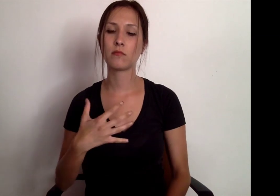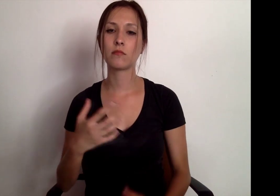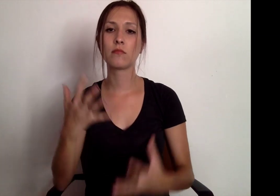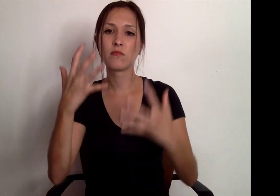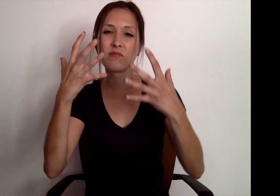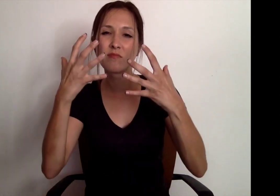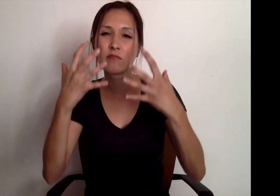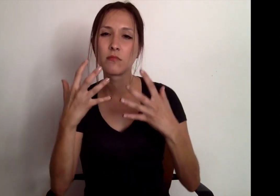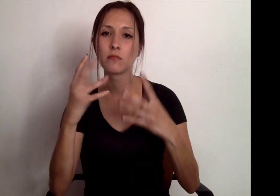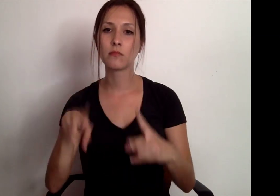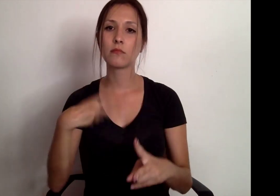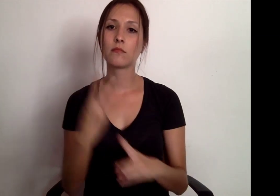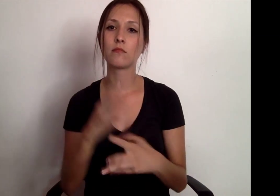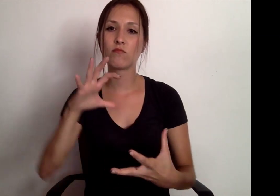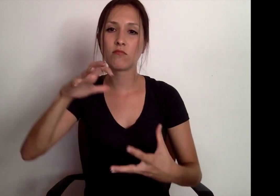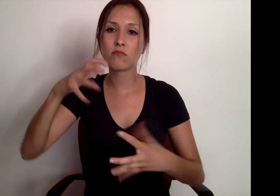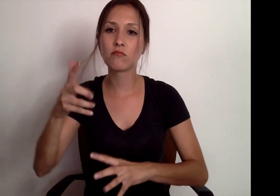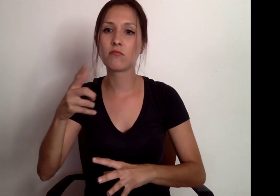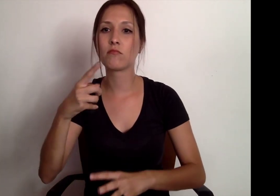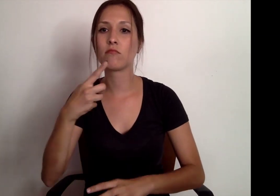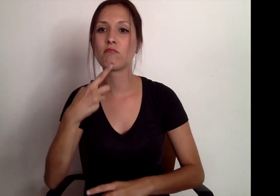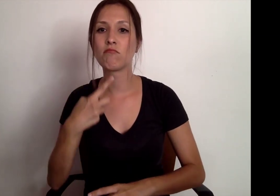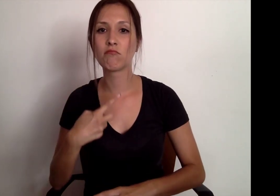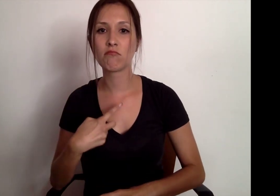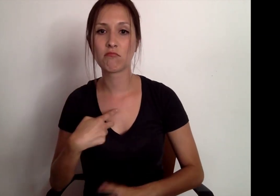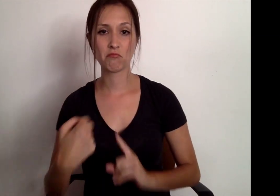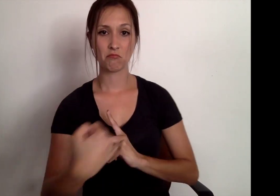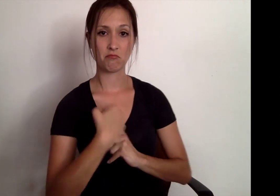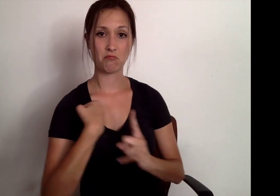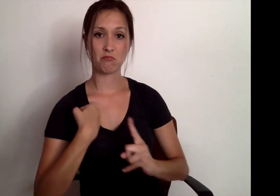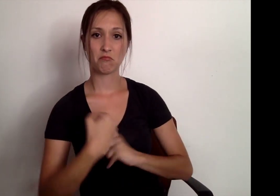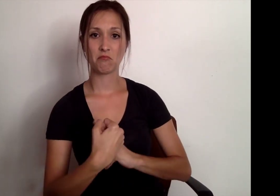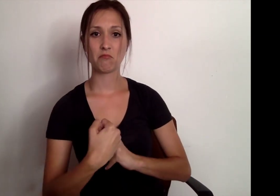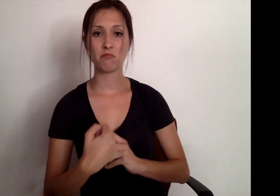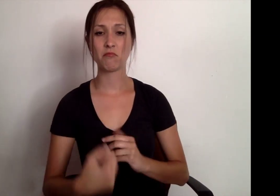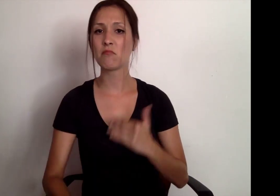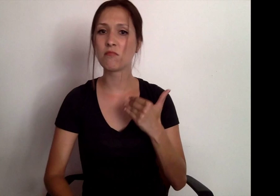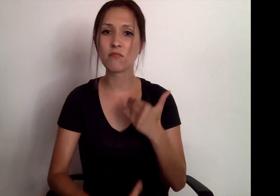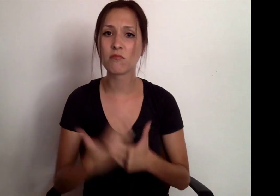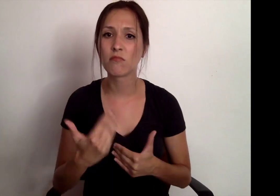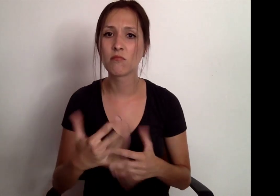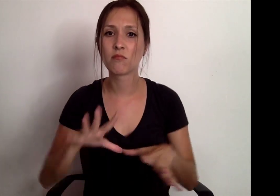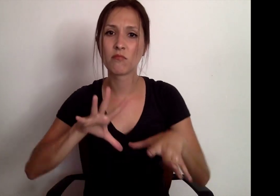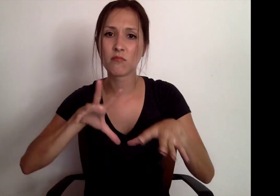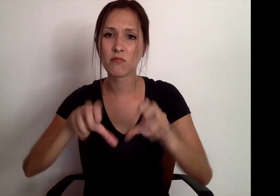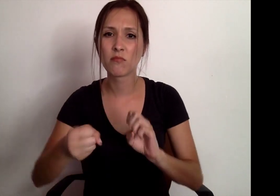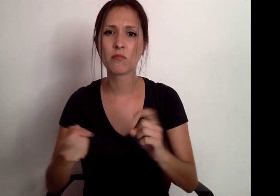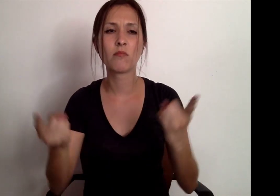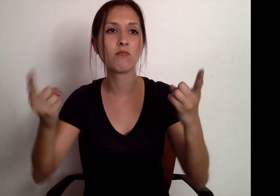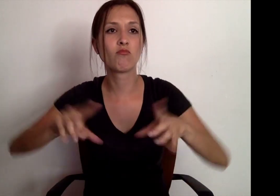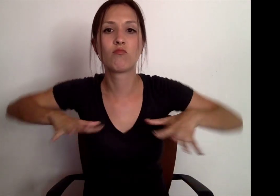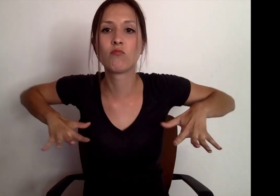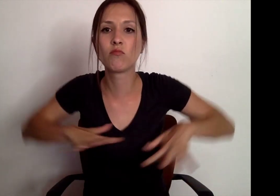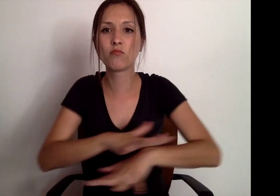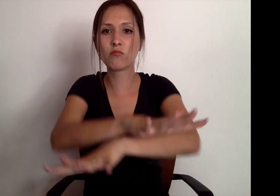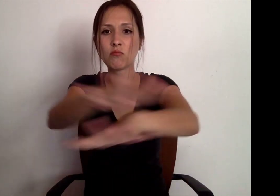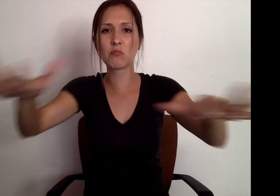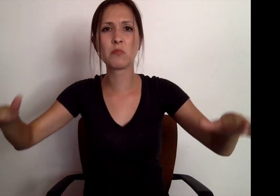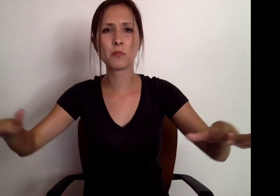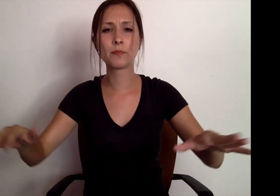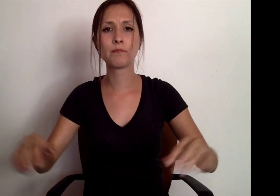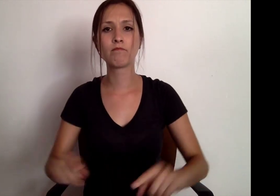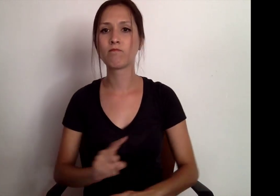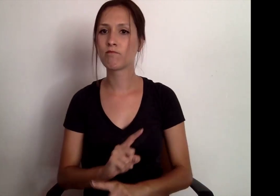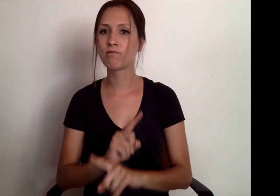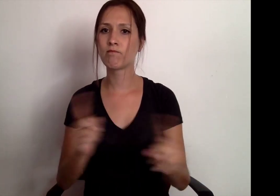It is the saddest type of confusion to be told I was assaulted and nearly raped, blatantly out in the open, but